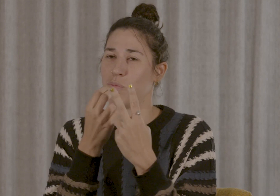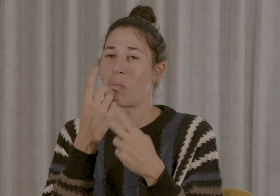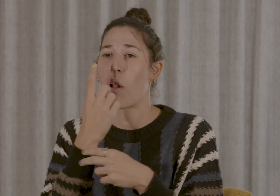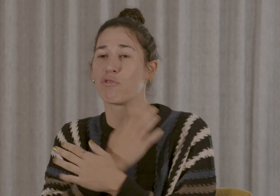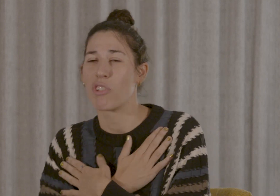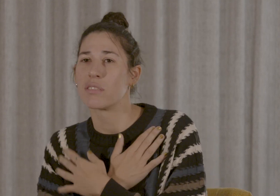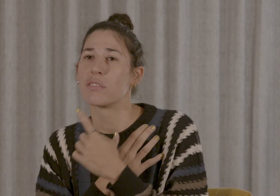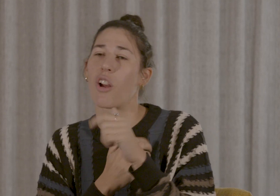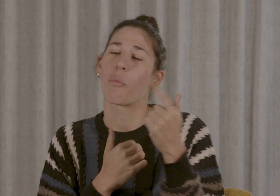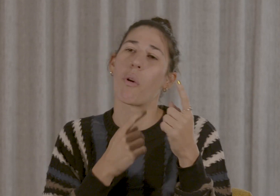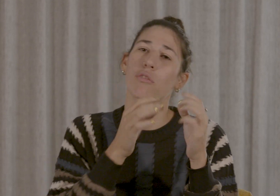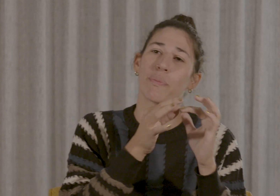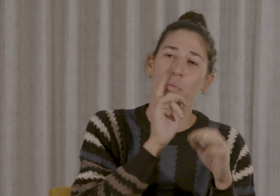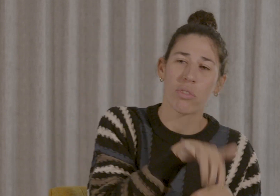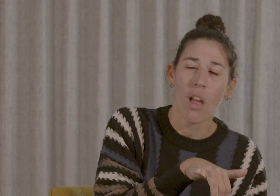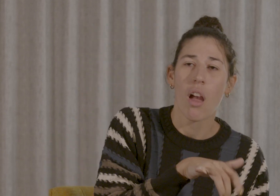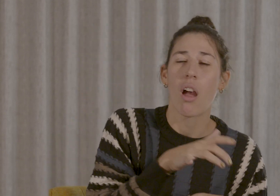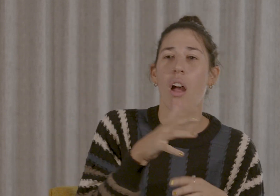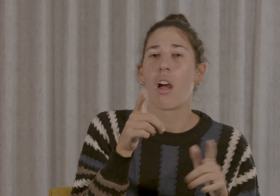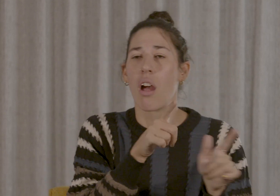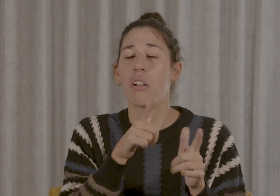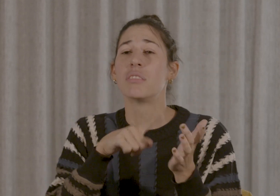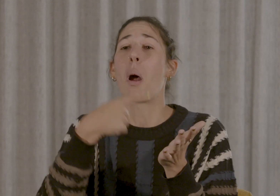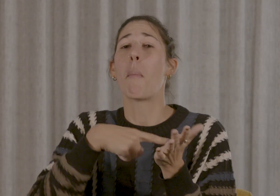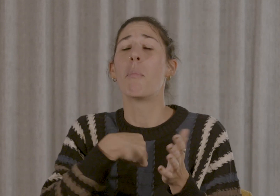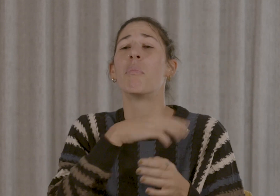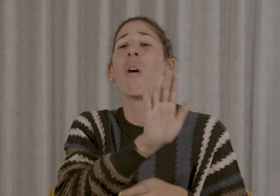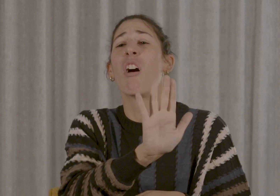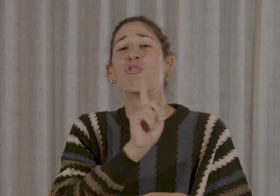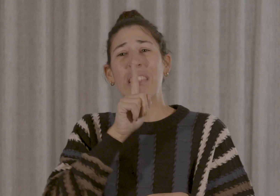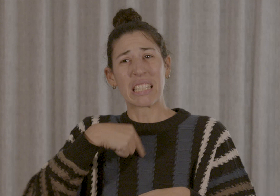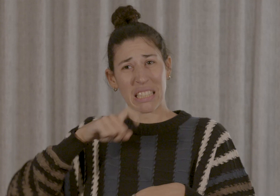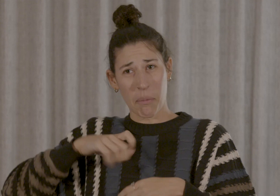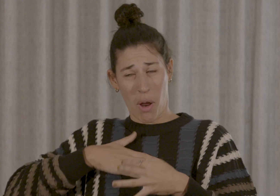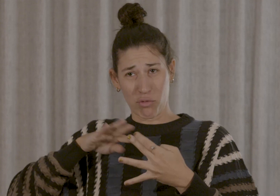One would break while the other continued to interpret. Sometimes, I would